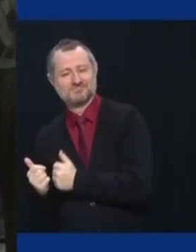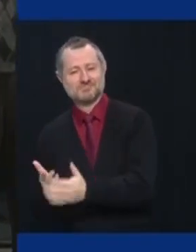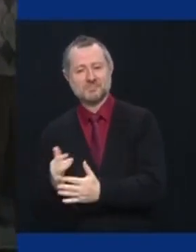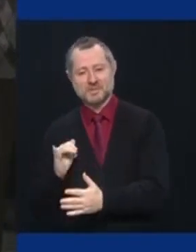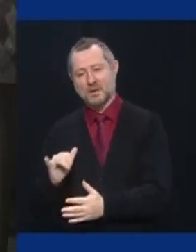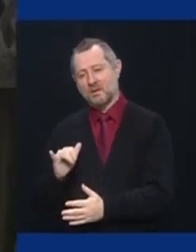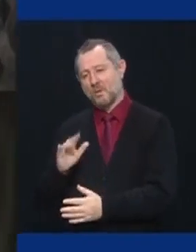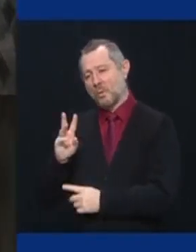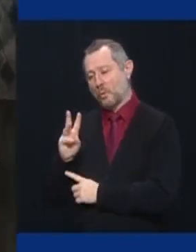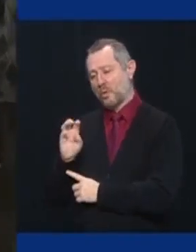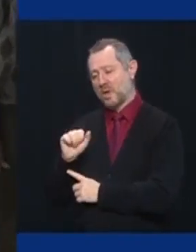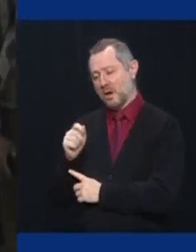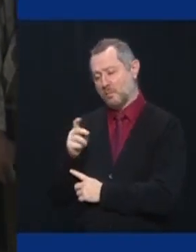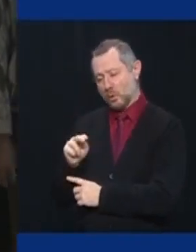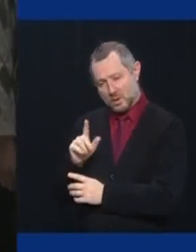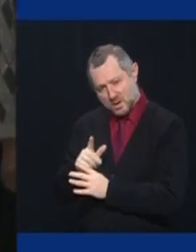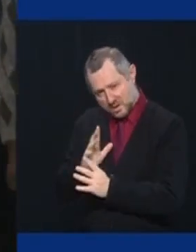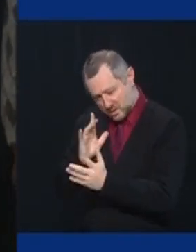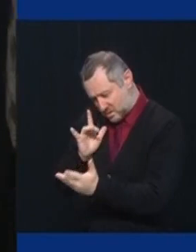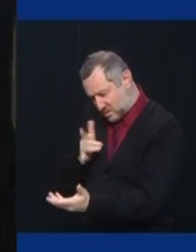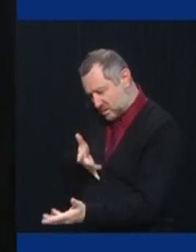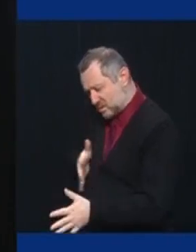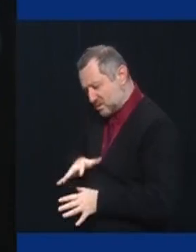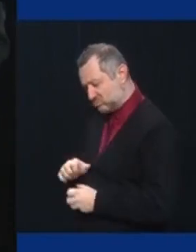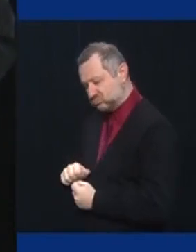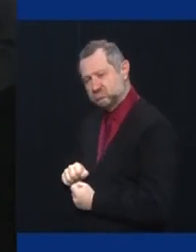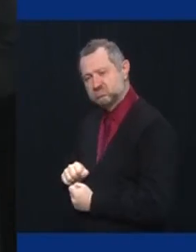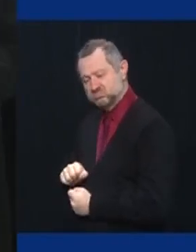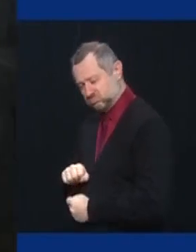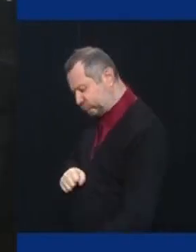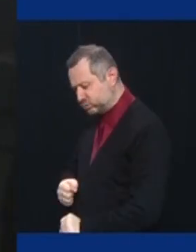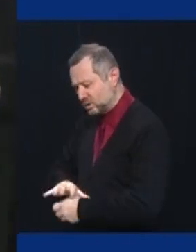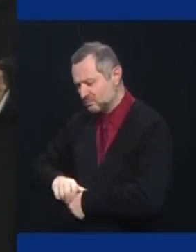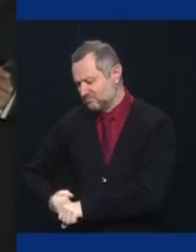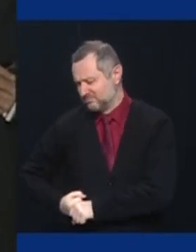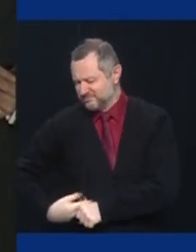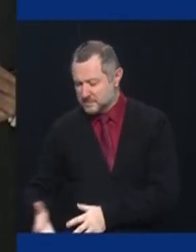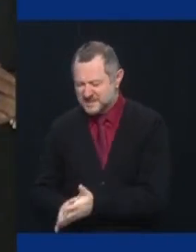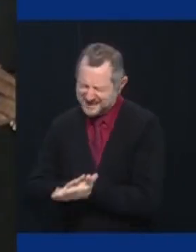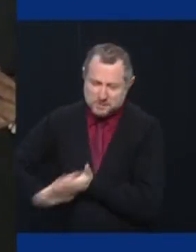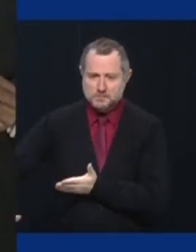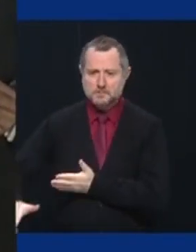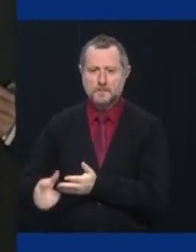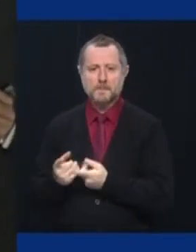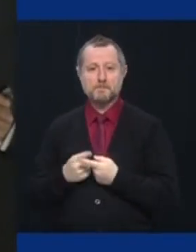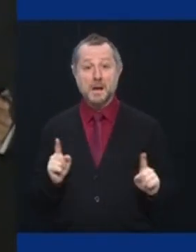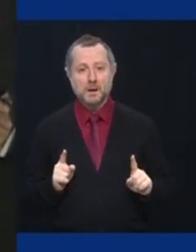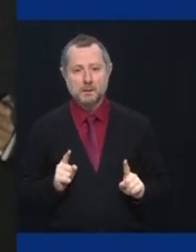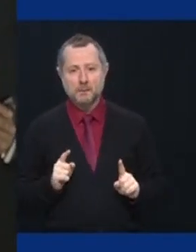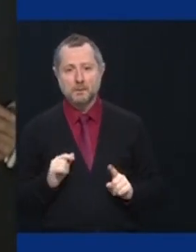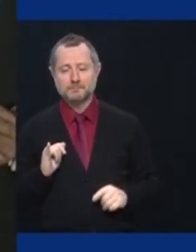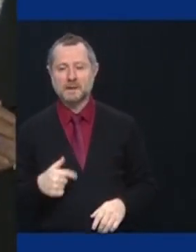AND THE END IS THE VACCINE. THE VACCINE IS THE WEAPON THAT WINS THE WAR. WE KNOW THAT.